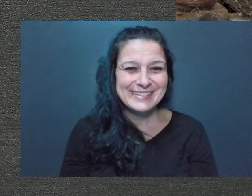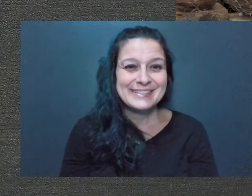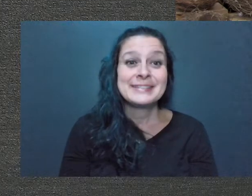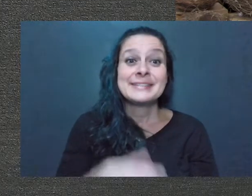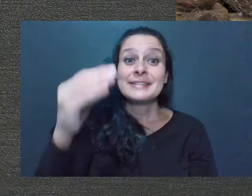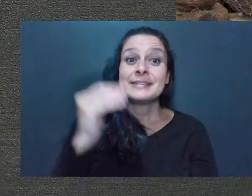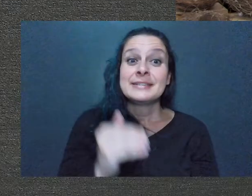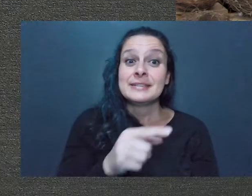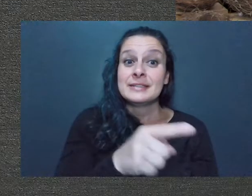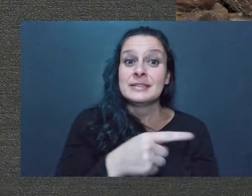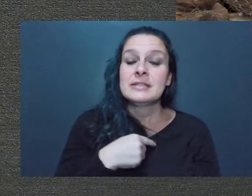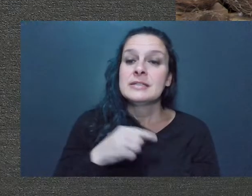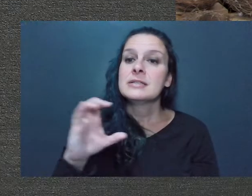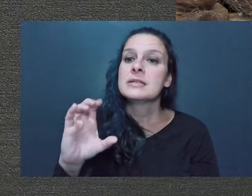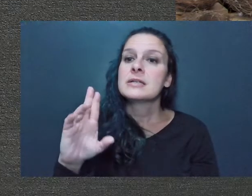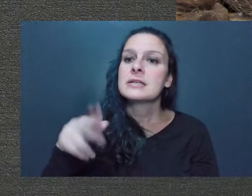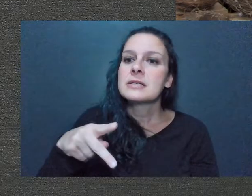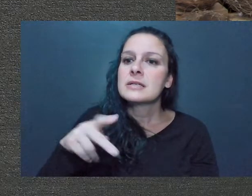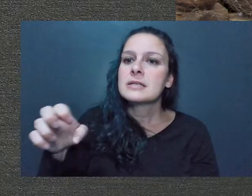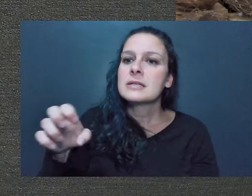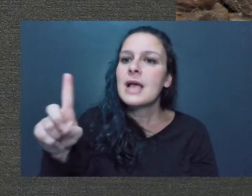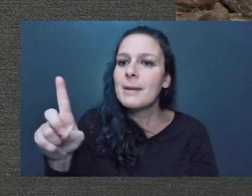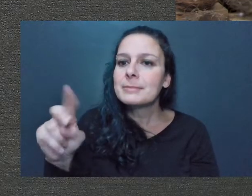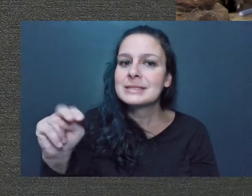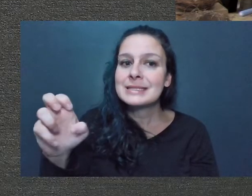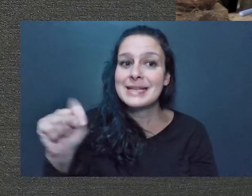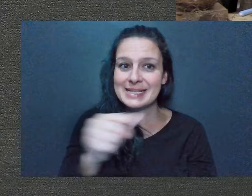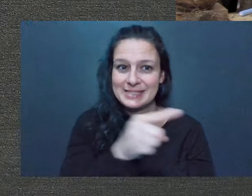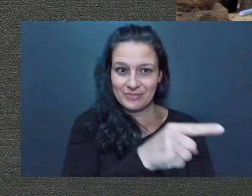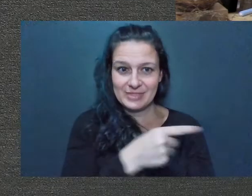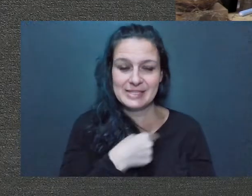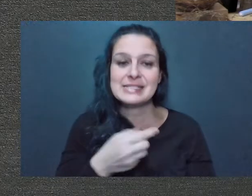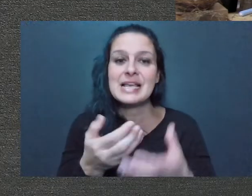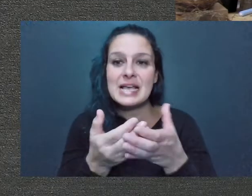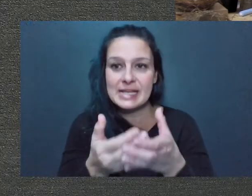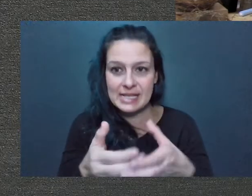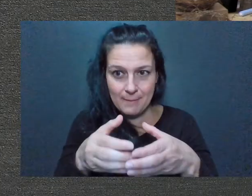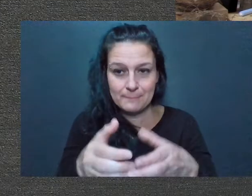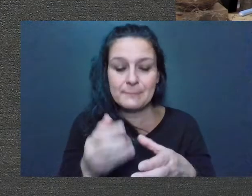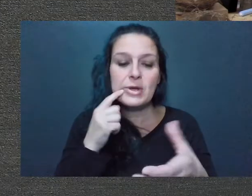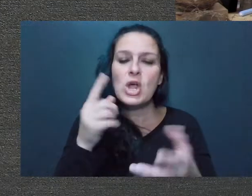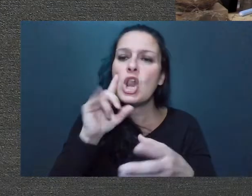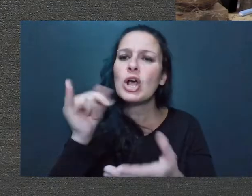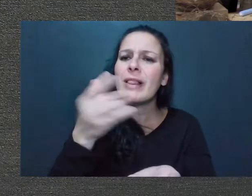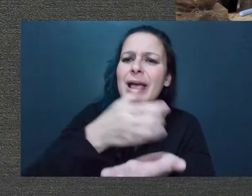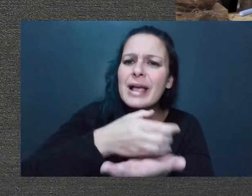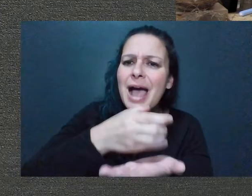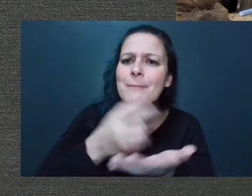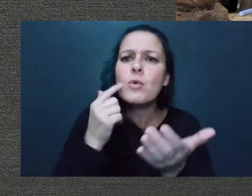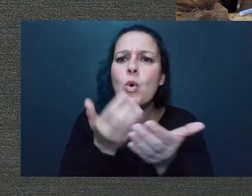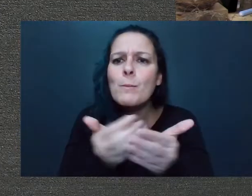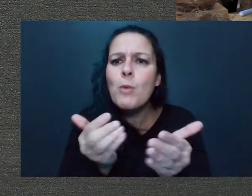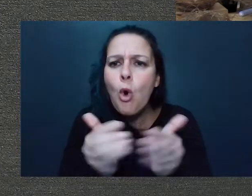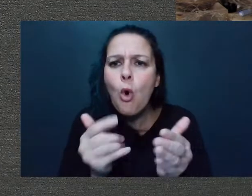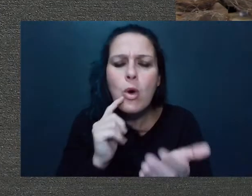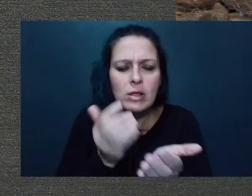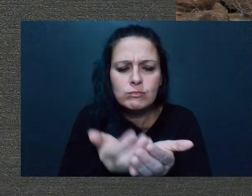Then there's something called a cupped nest. Guess what? This is the cupped nest cause it kind of looks like a cup or a bowl, right?